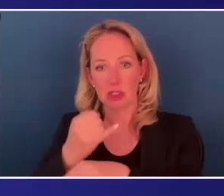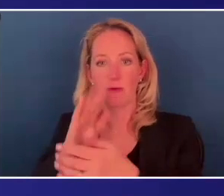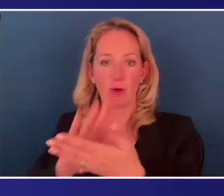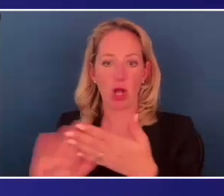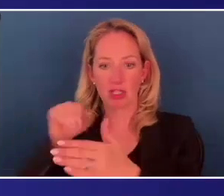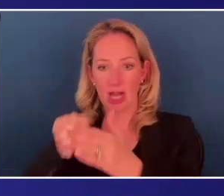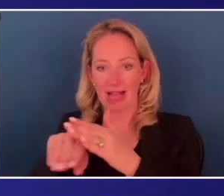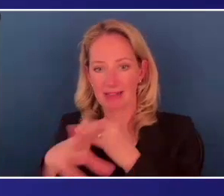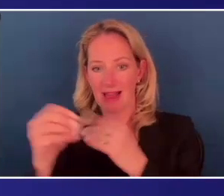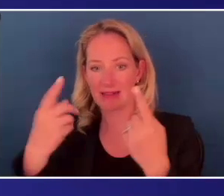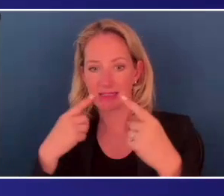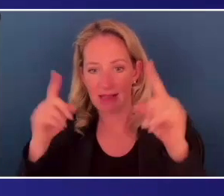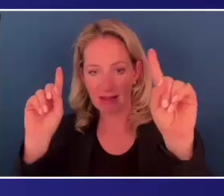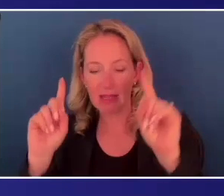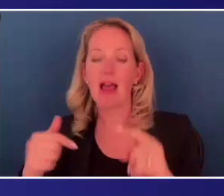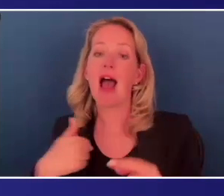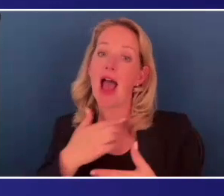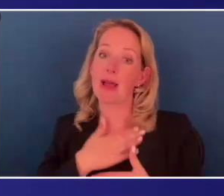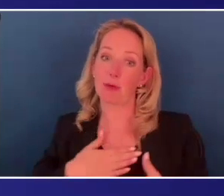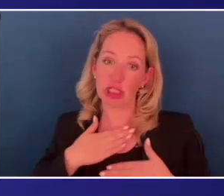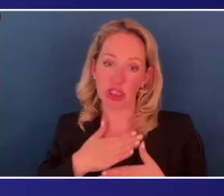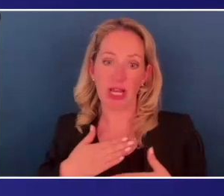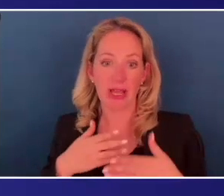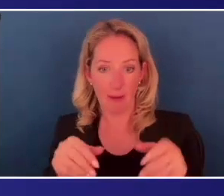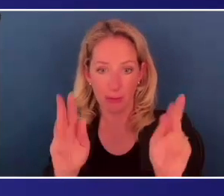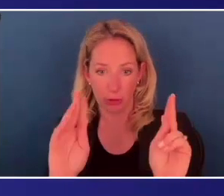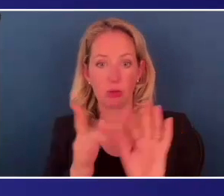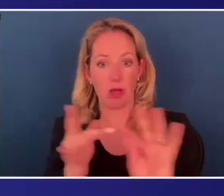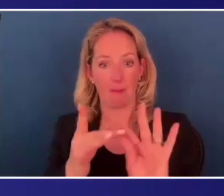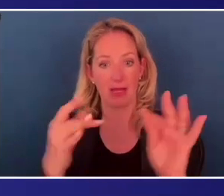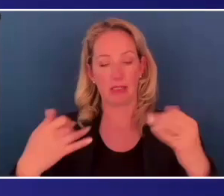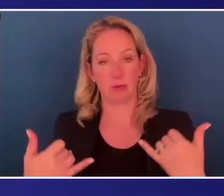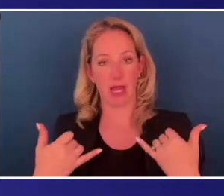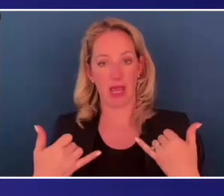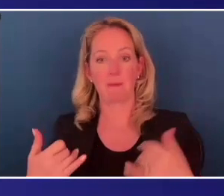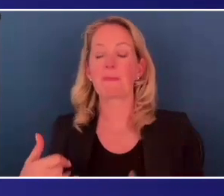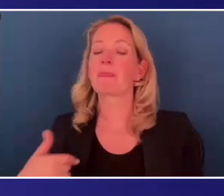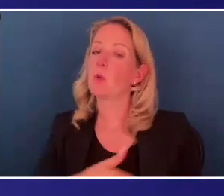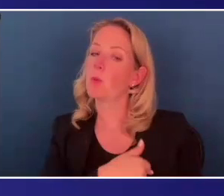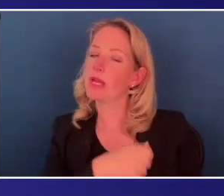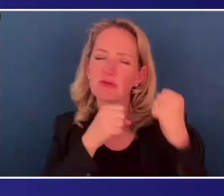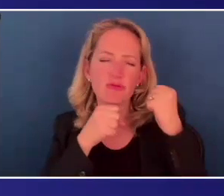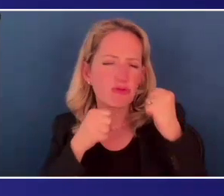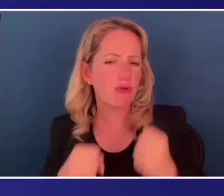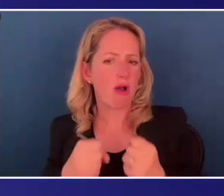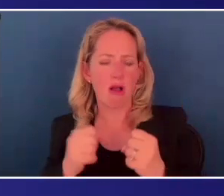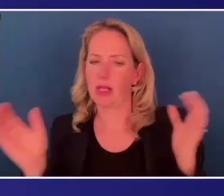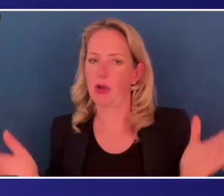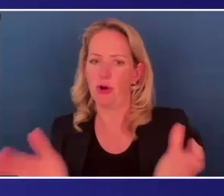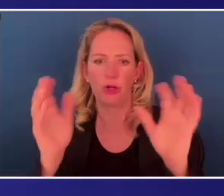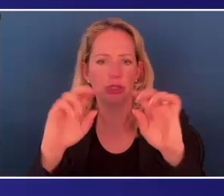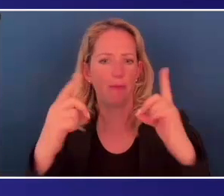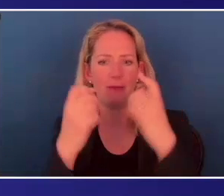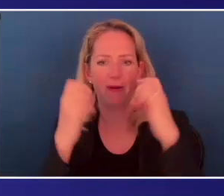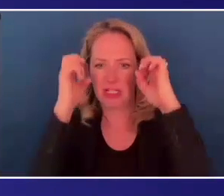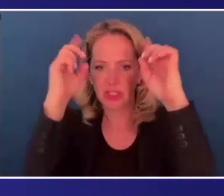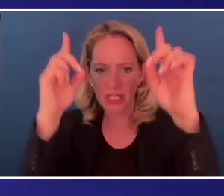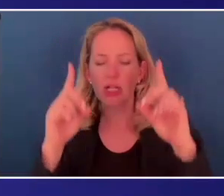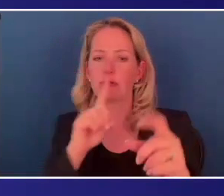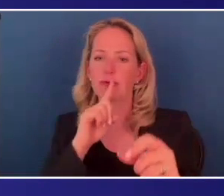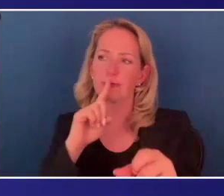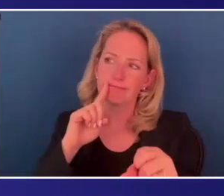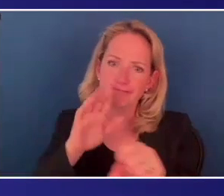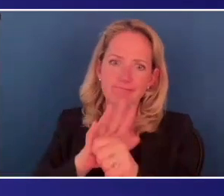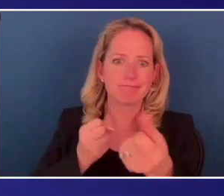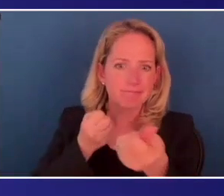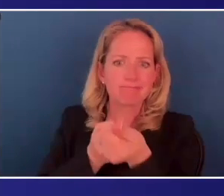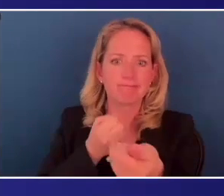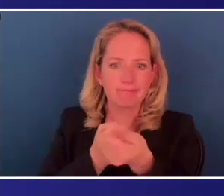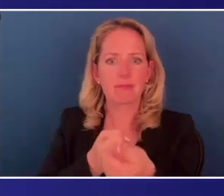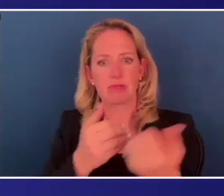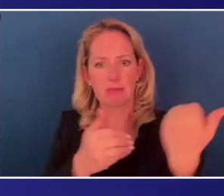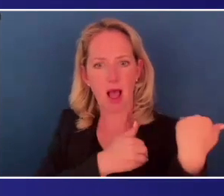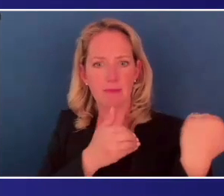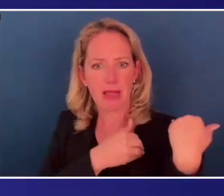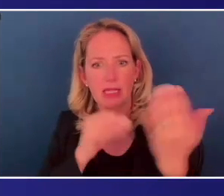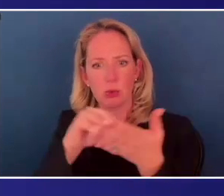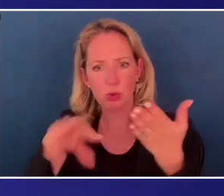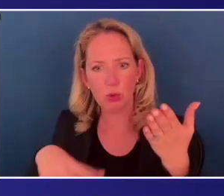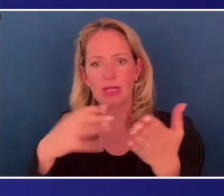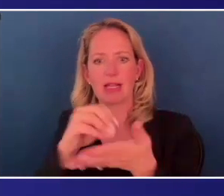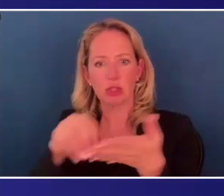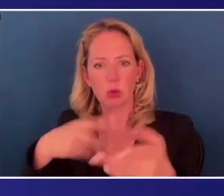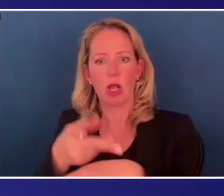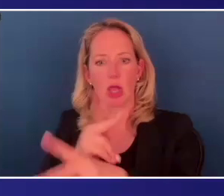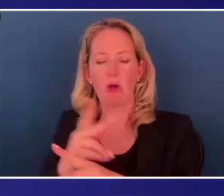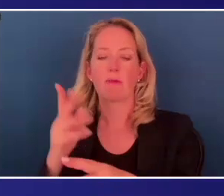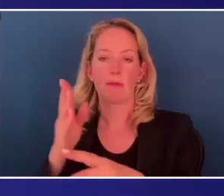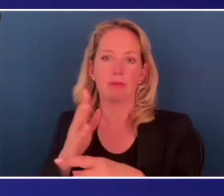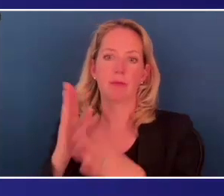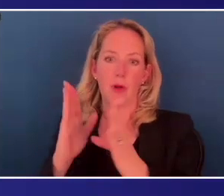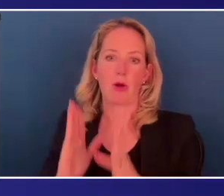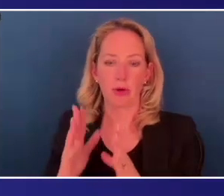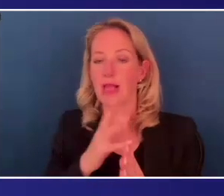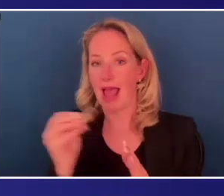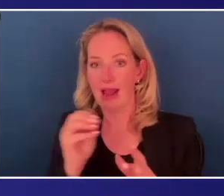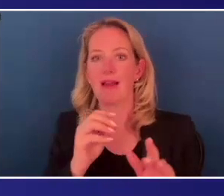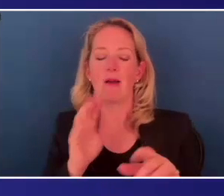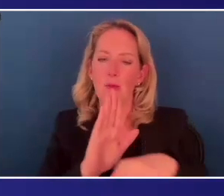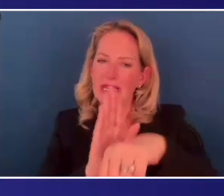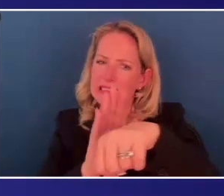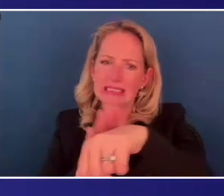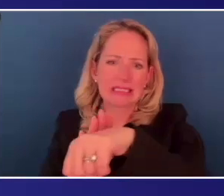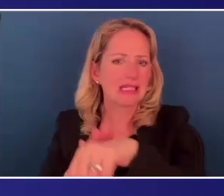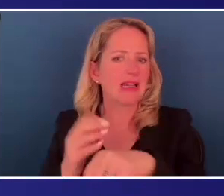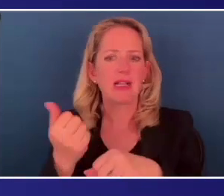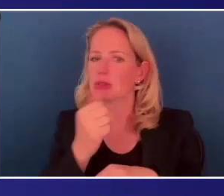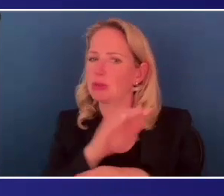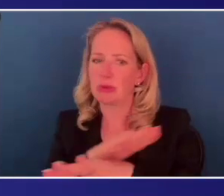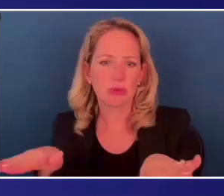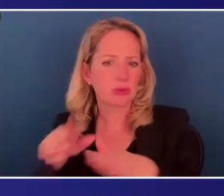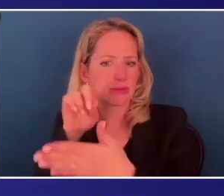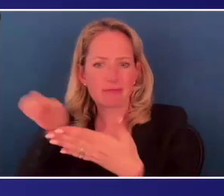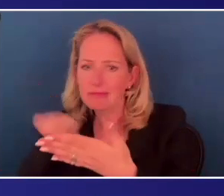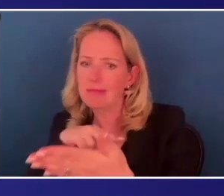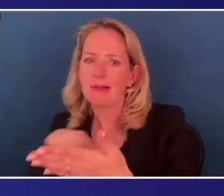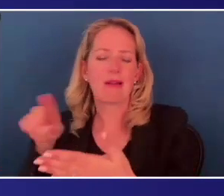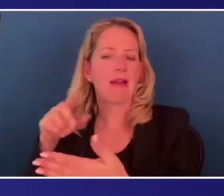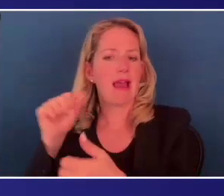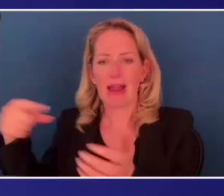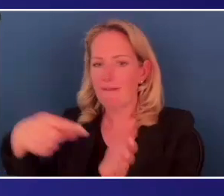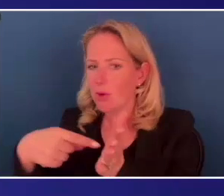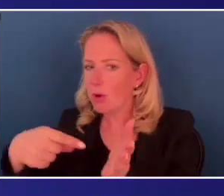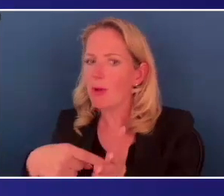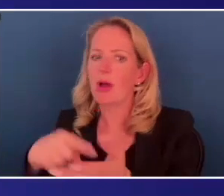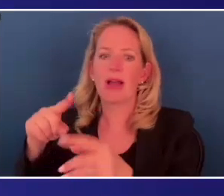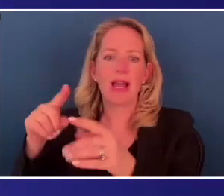I appreciate the opportunity to provide these comments today. We strongly urge the department to uphold its response ability to students and student loan borrowers and caution against any efforts to roll back affordable income based repayment options or to got the public service loan forgiveness program.